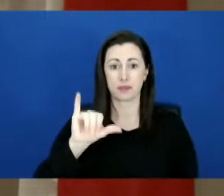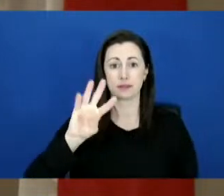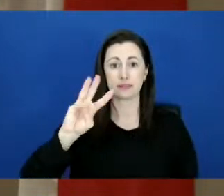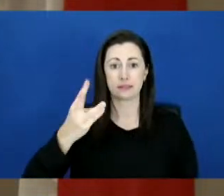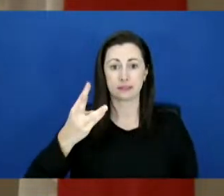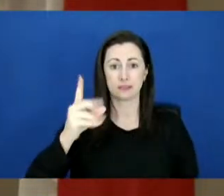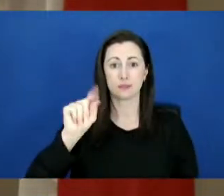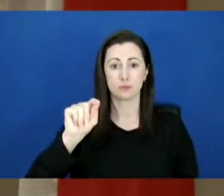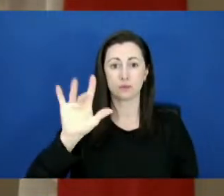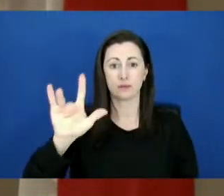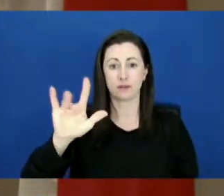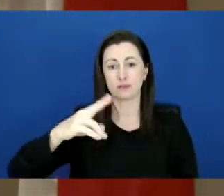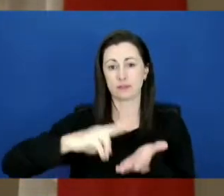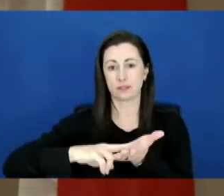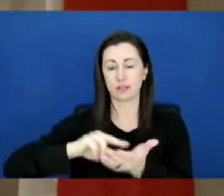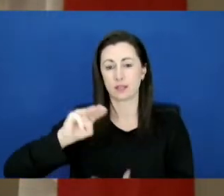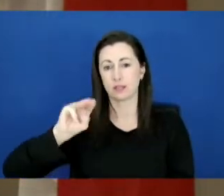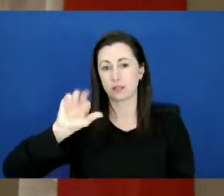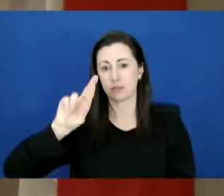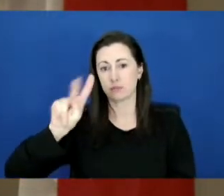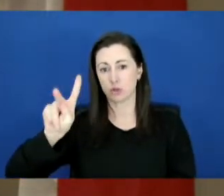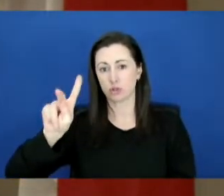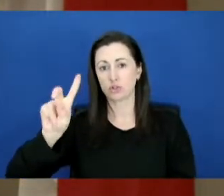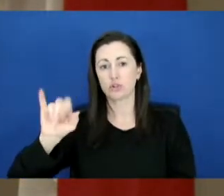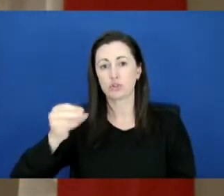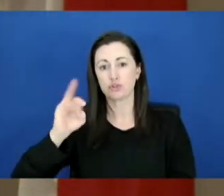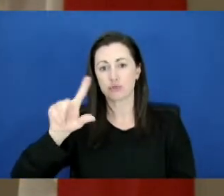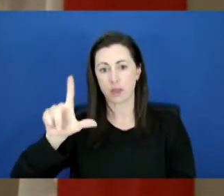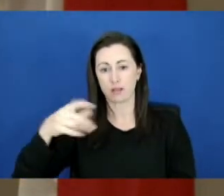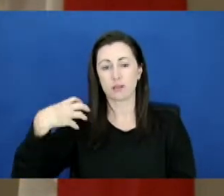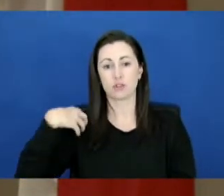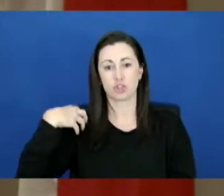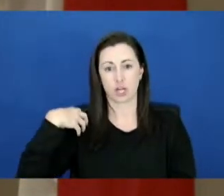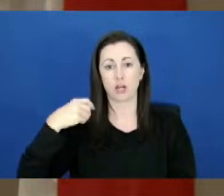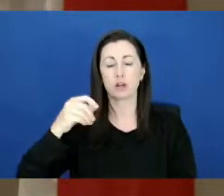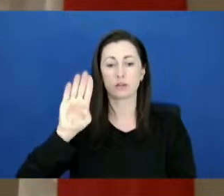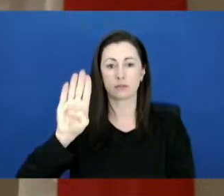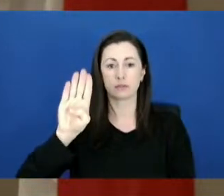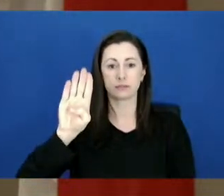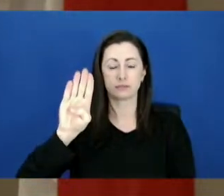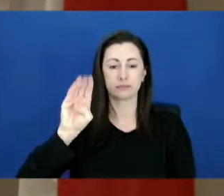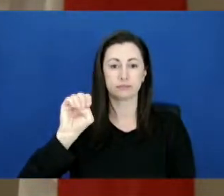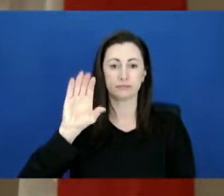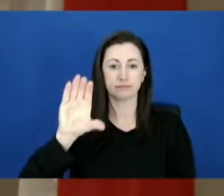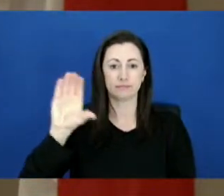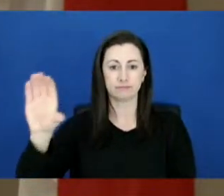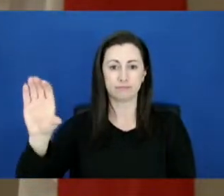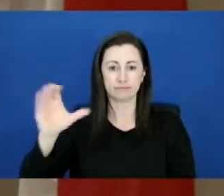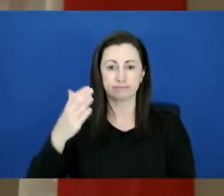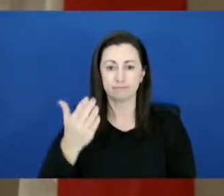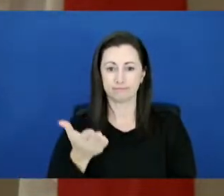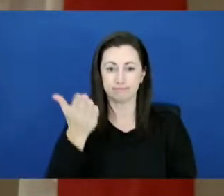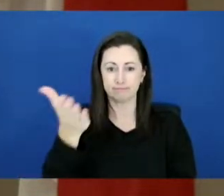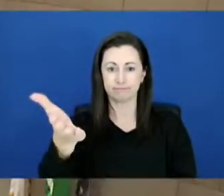FOR ALL CITIZENS.